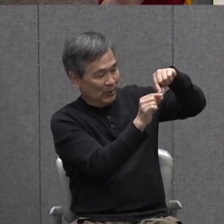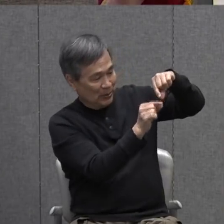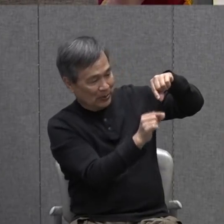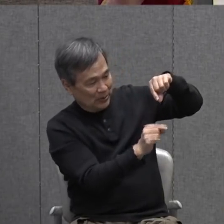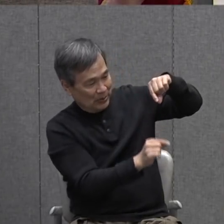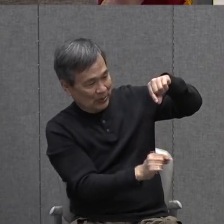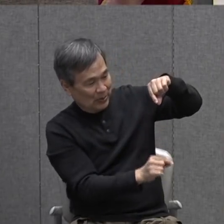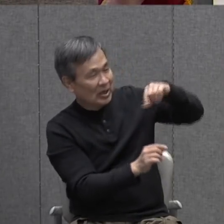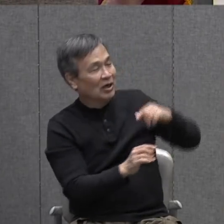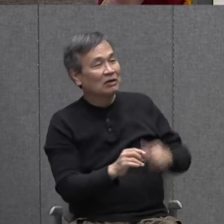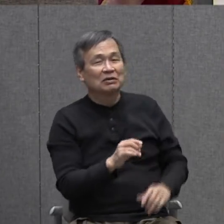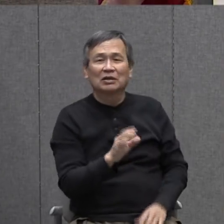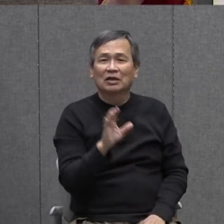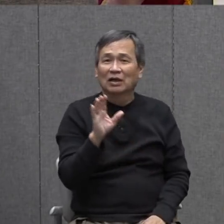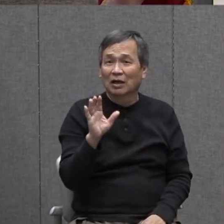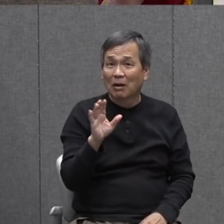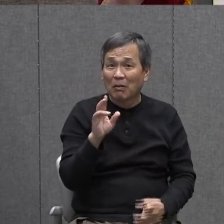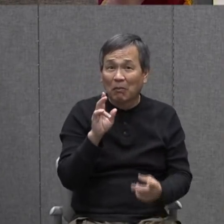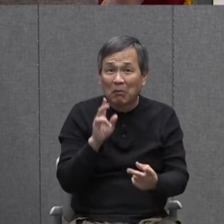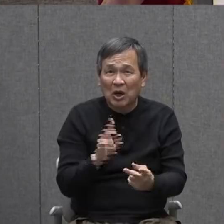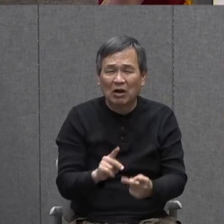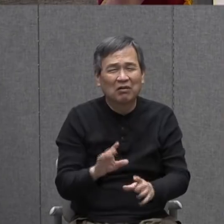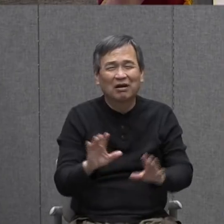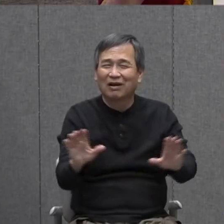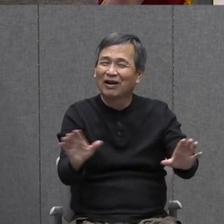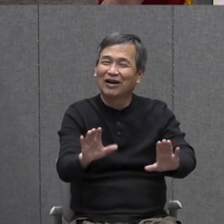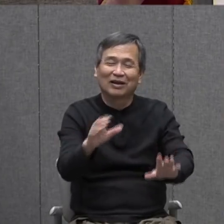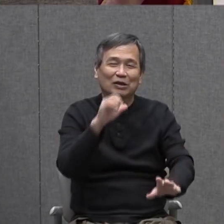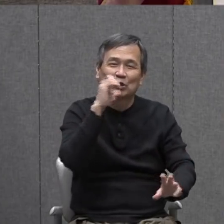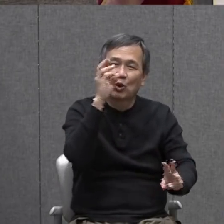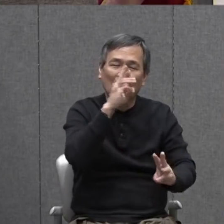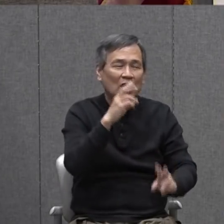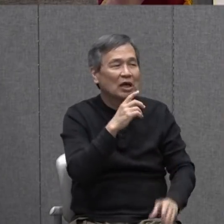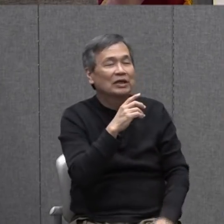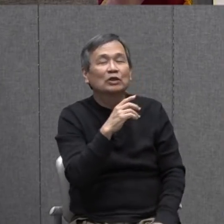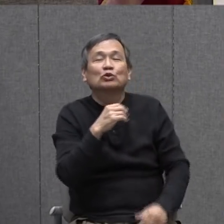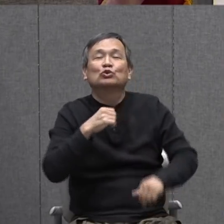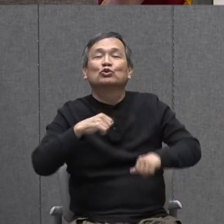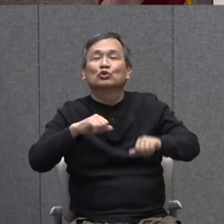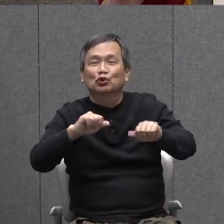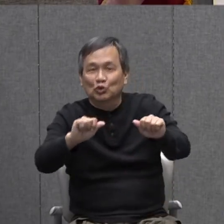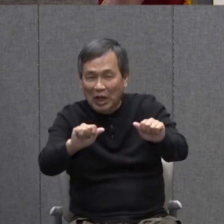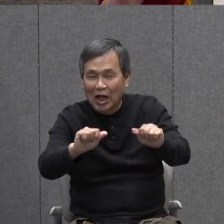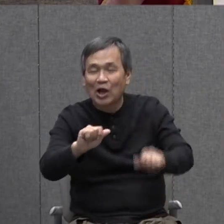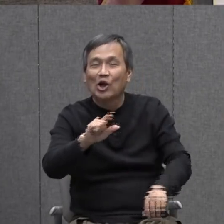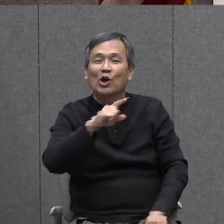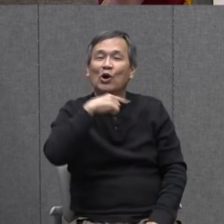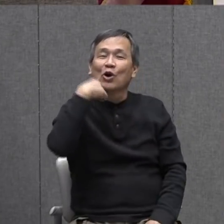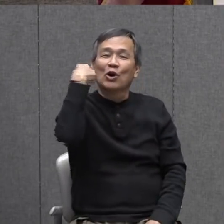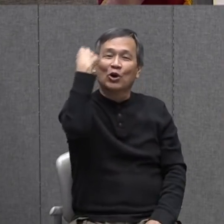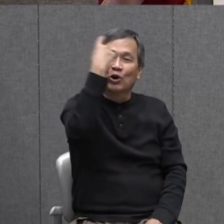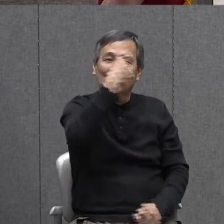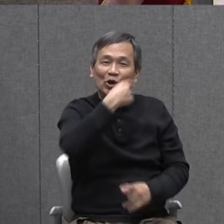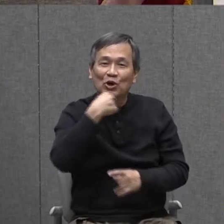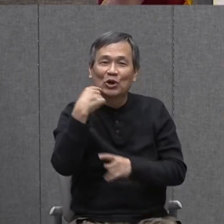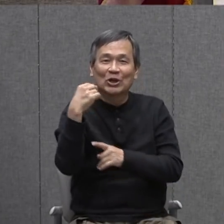We don't need our drawings to be perfect. We need them to be tries. We want to try and give our best.